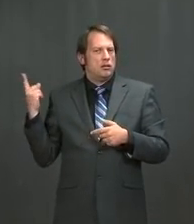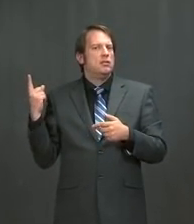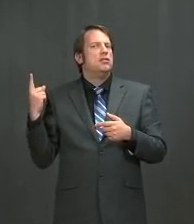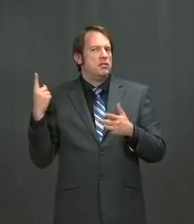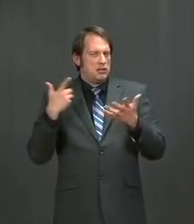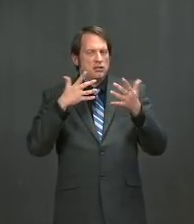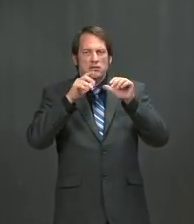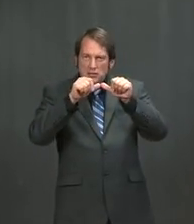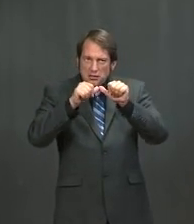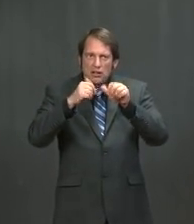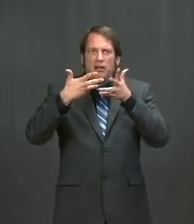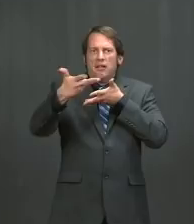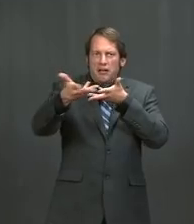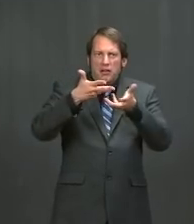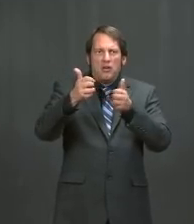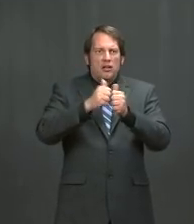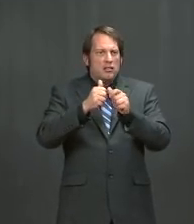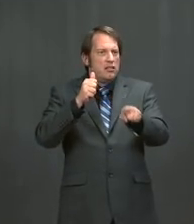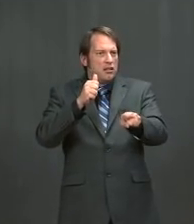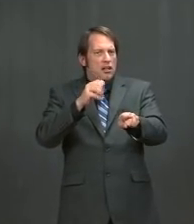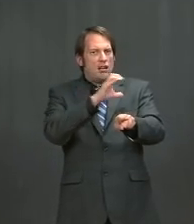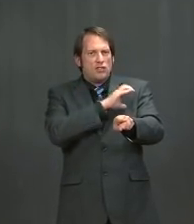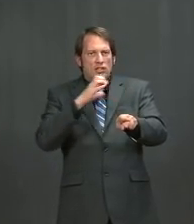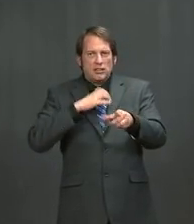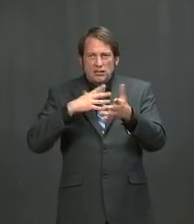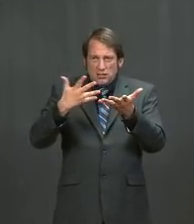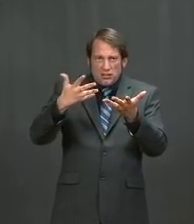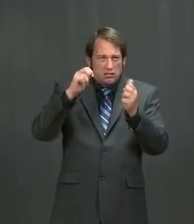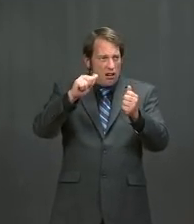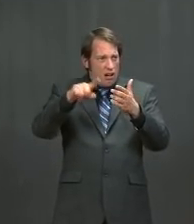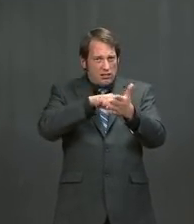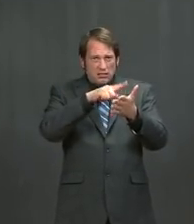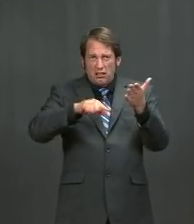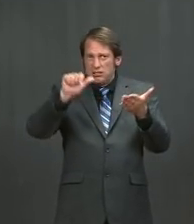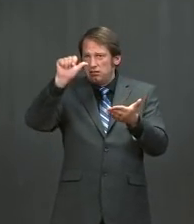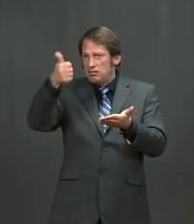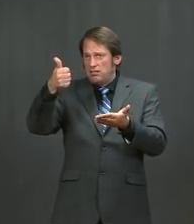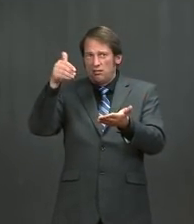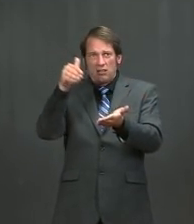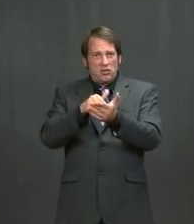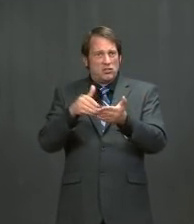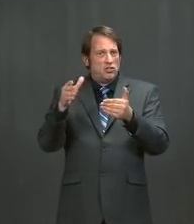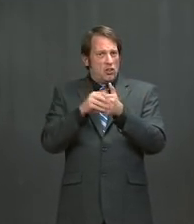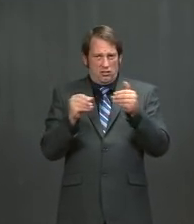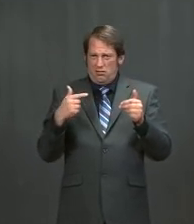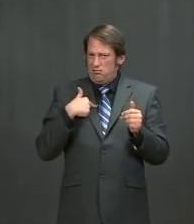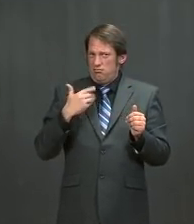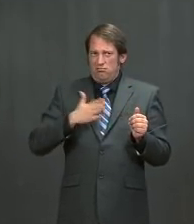to cancel $10,000 in student debt. And he'd be -- happily sign that. I think that would naturally be the first step